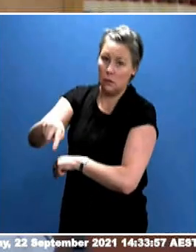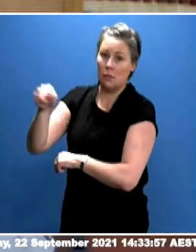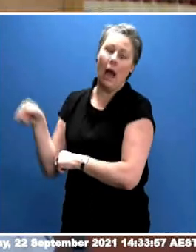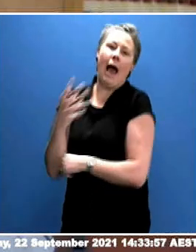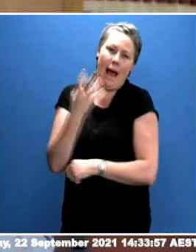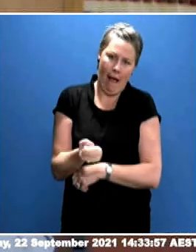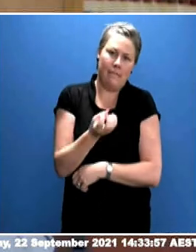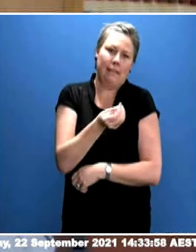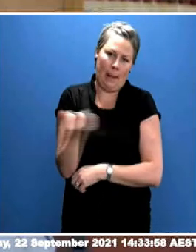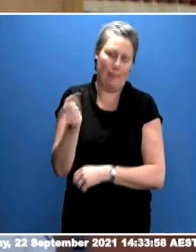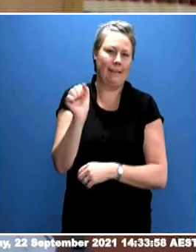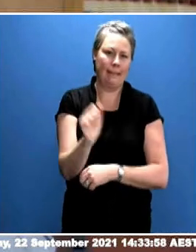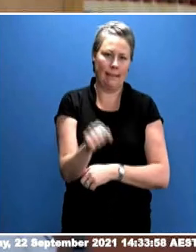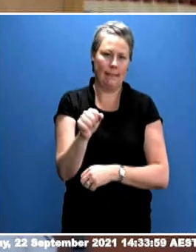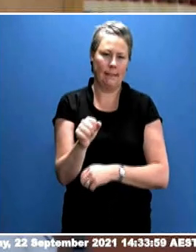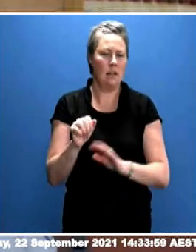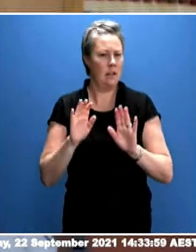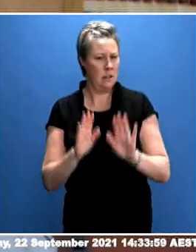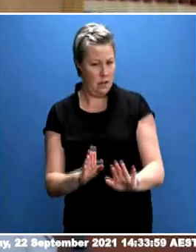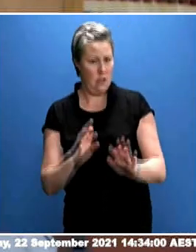If I understand your answer correctly, the figures that are in